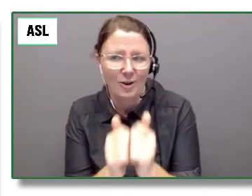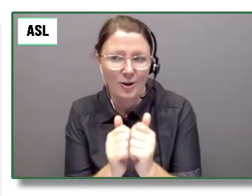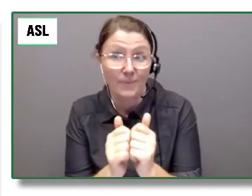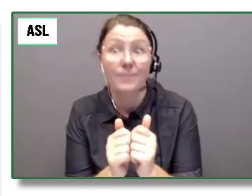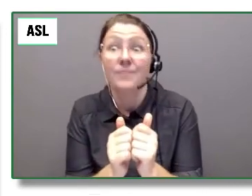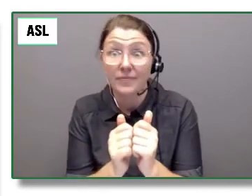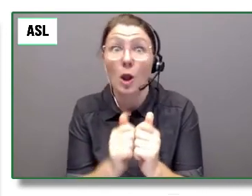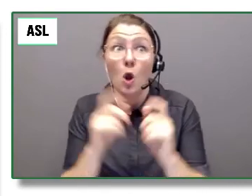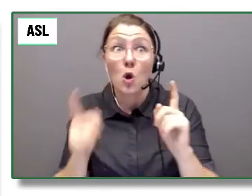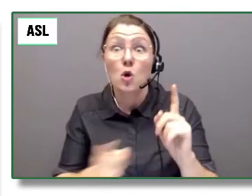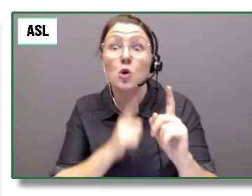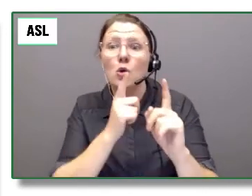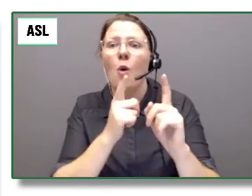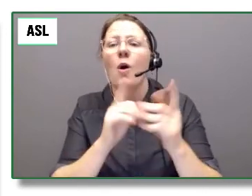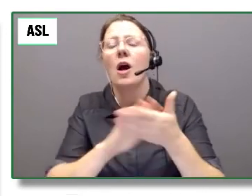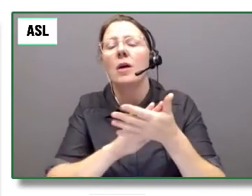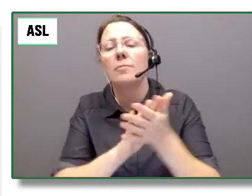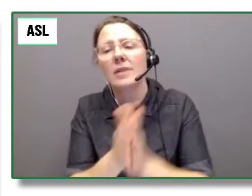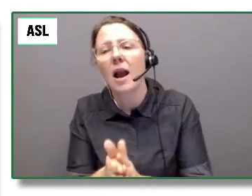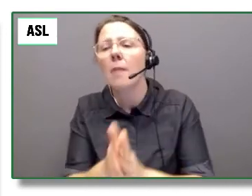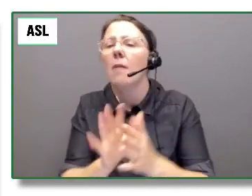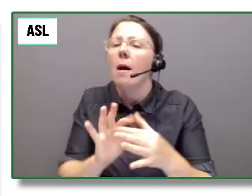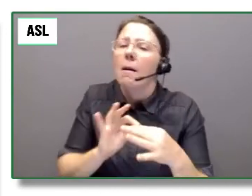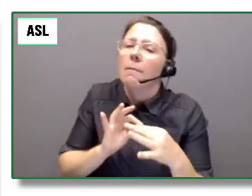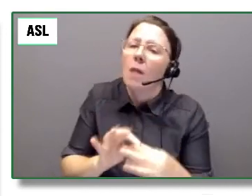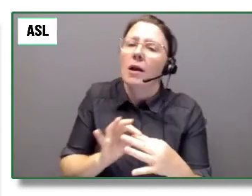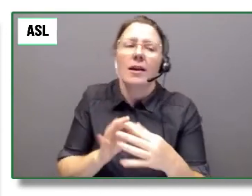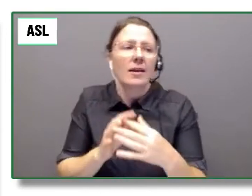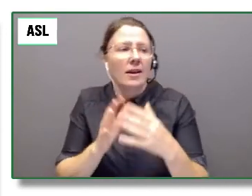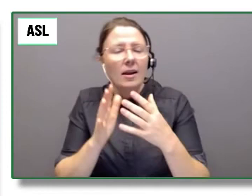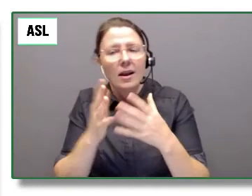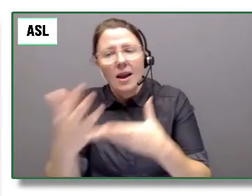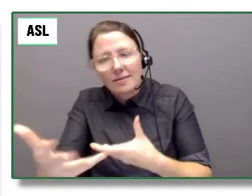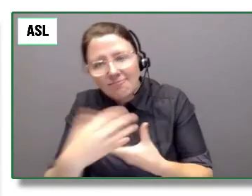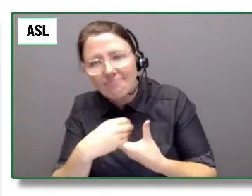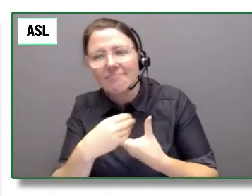that sense of belonging, that sense of inclusion.